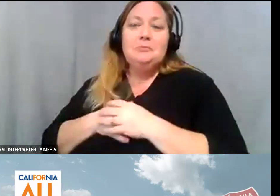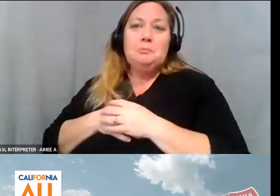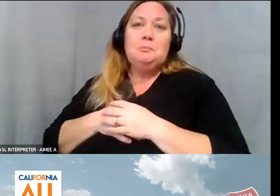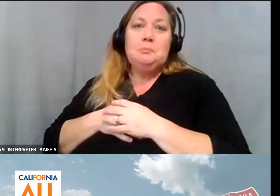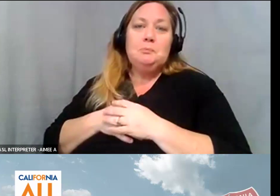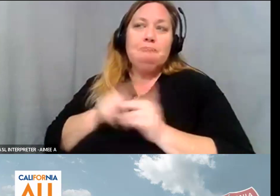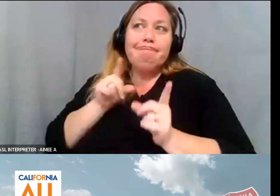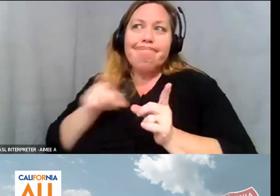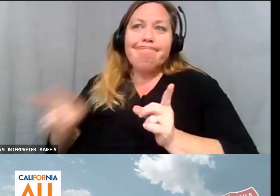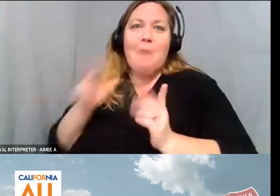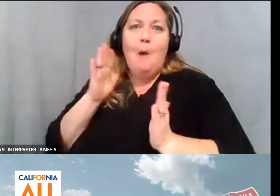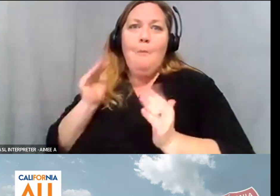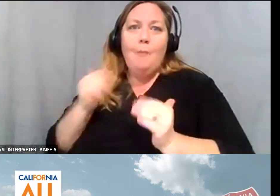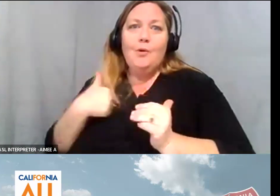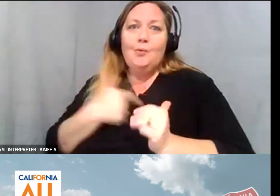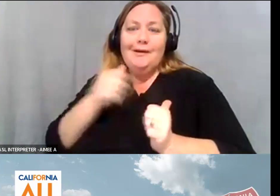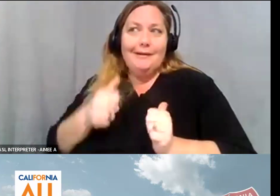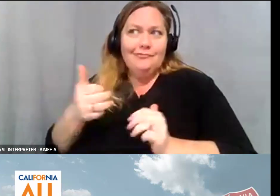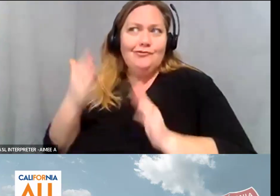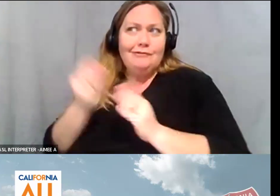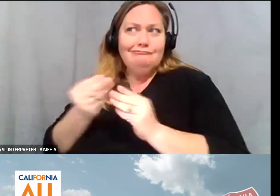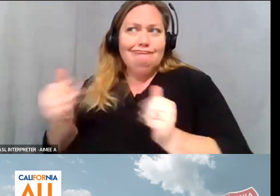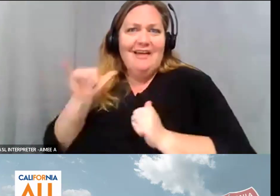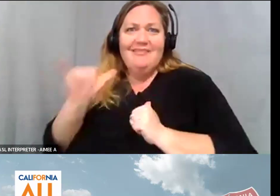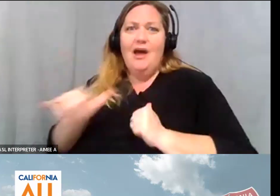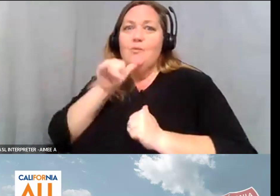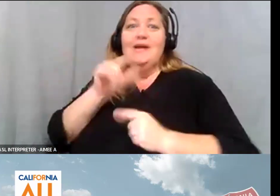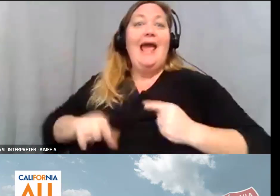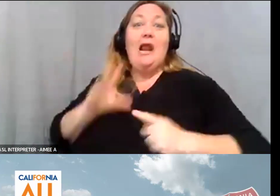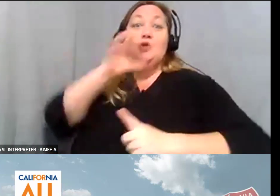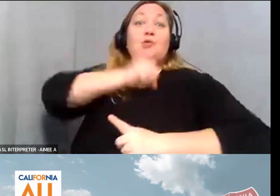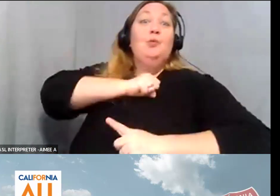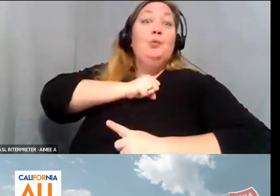I'm hoping that we're going to be able to address it because we cannot assume that everybody is